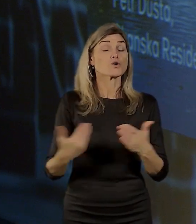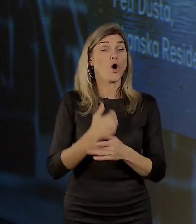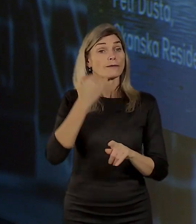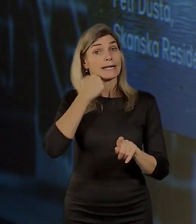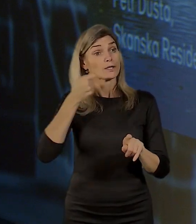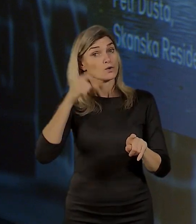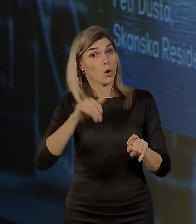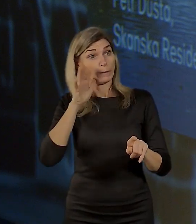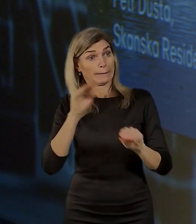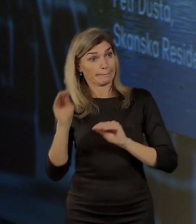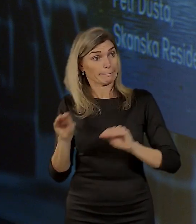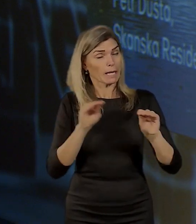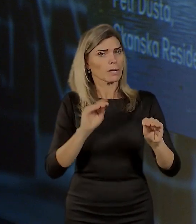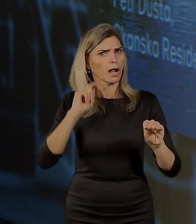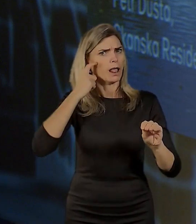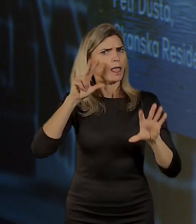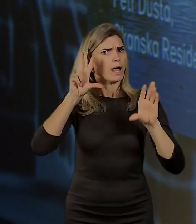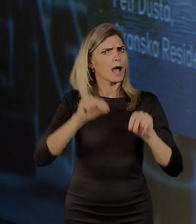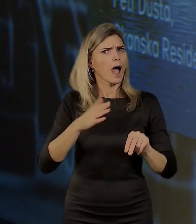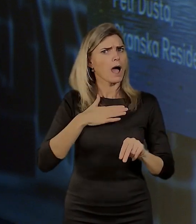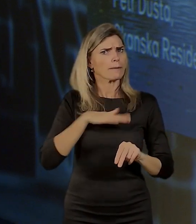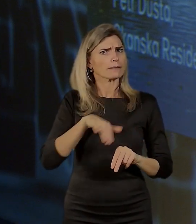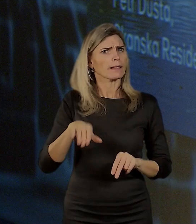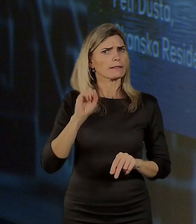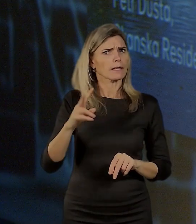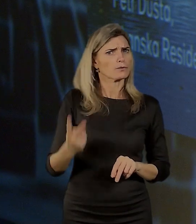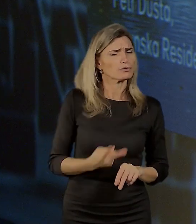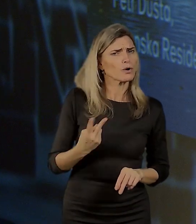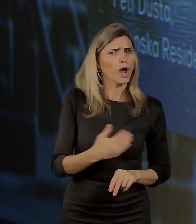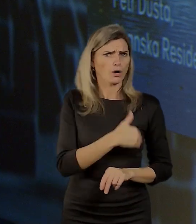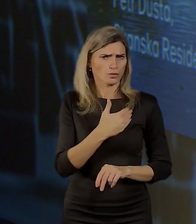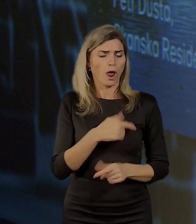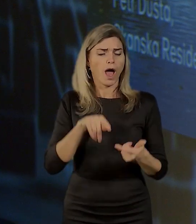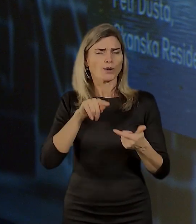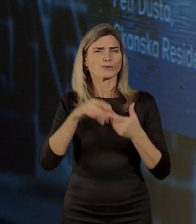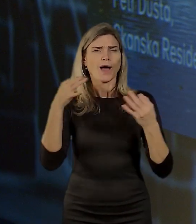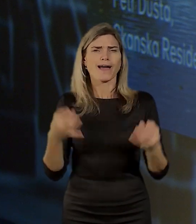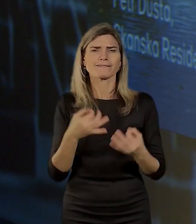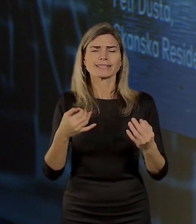to take over the public spaces. So can you comment on this? Capacity and then management.